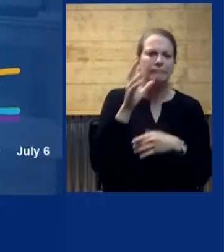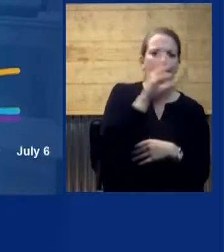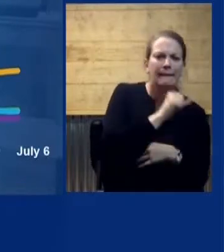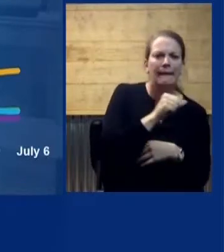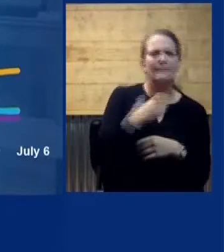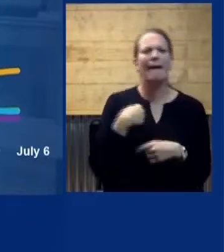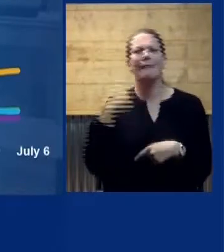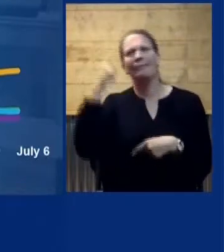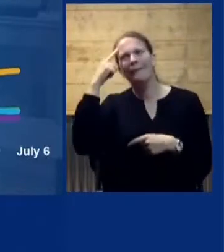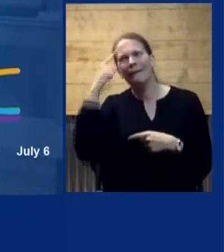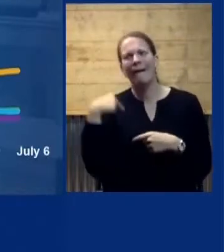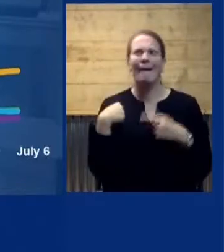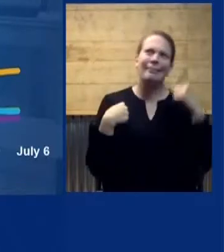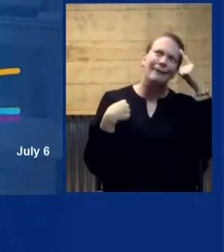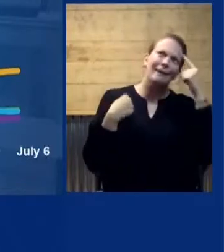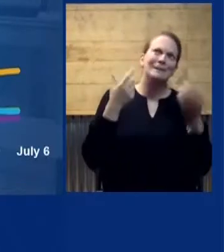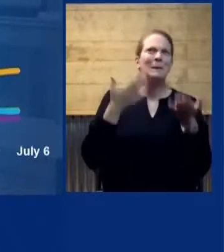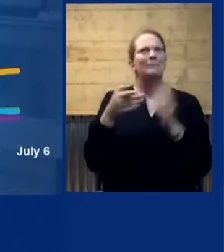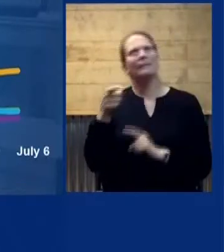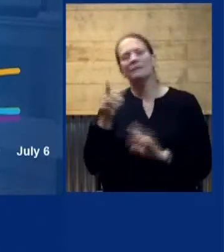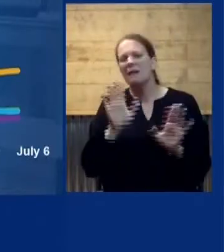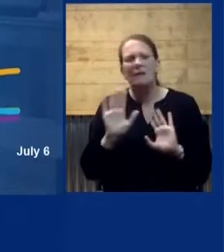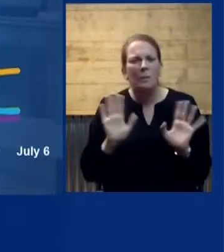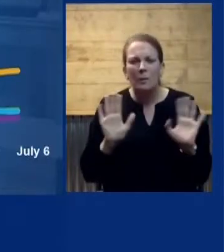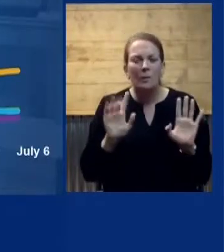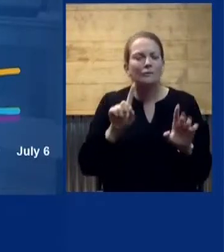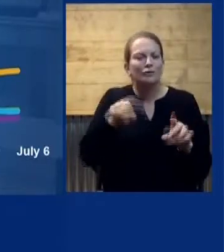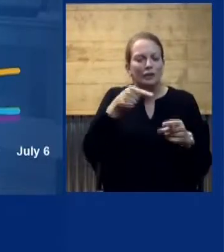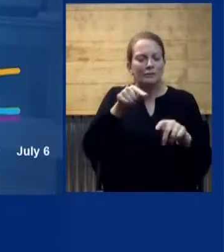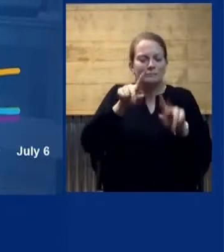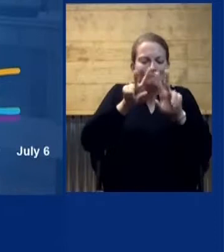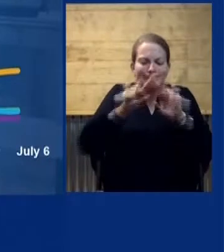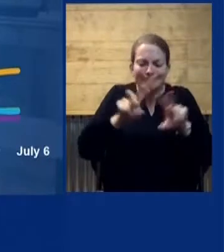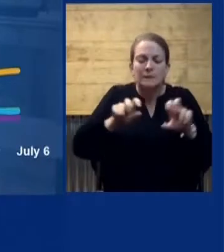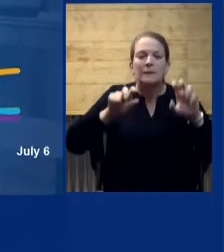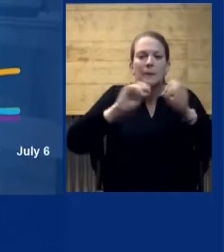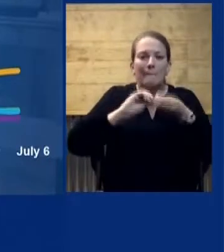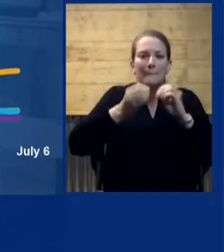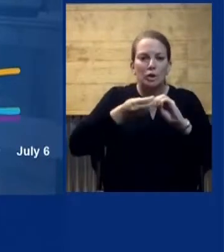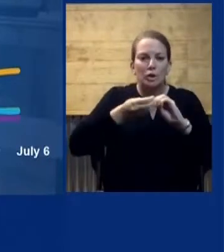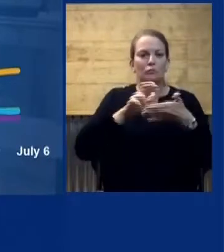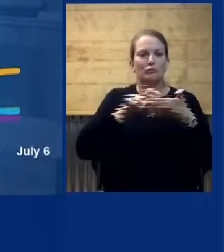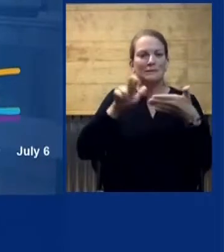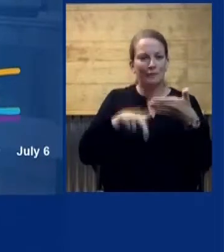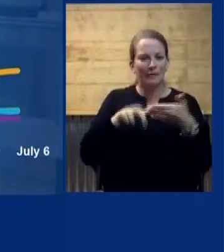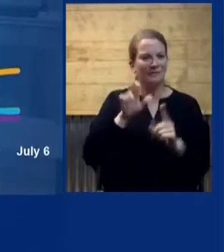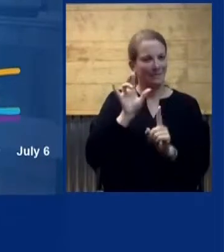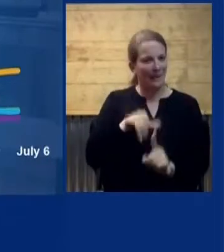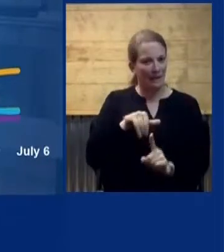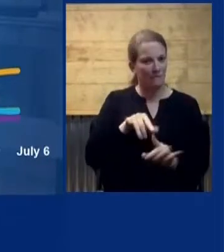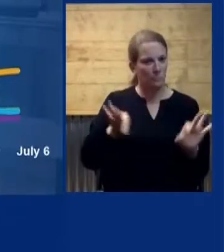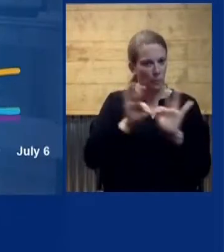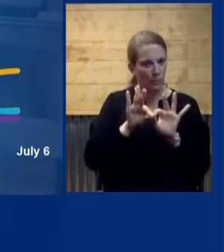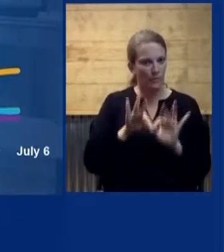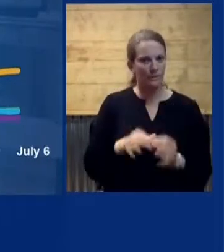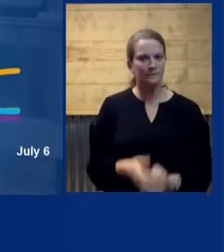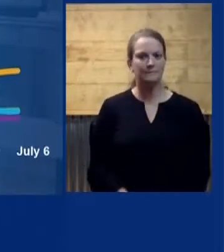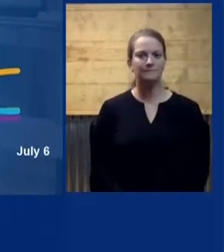PHASES, BUT YOU HAVE NUMBERS. YOU HAVE PROOF, YOU DON'T HAVE TO GUESS. IT IS NO LONGER A QUESTION OF